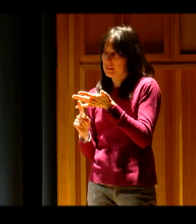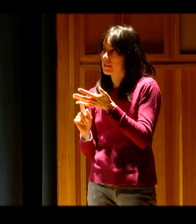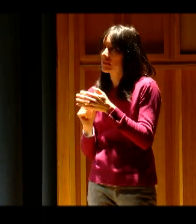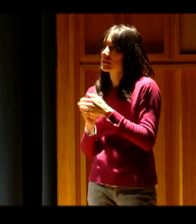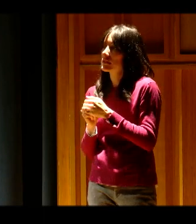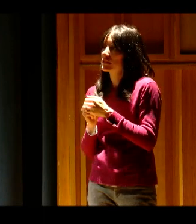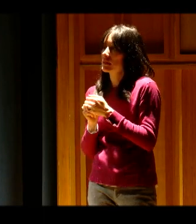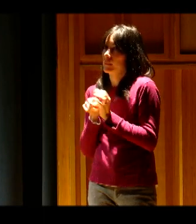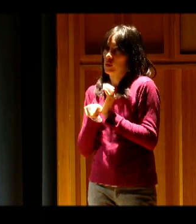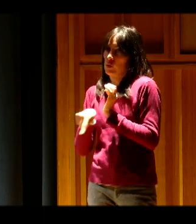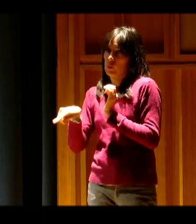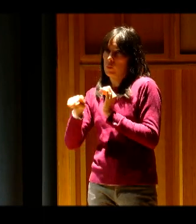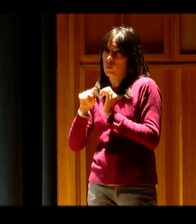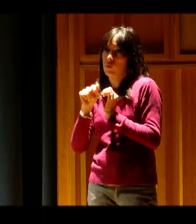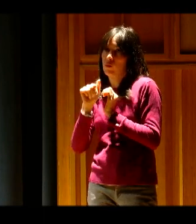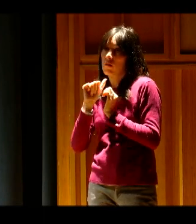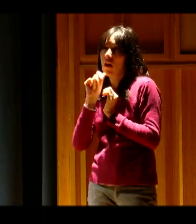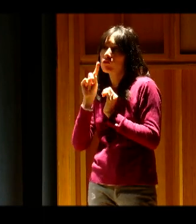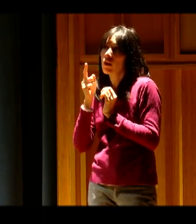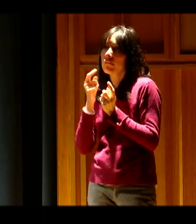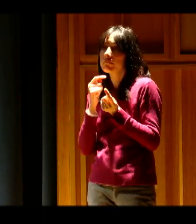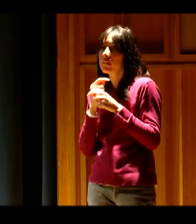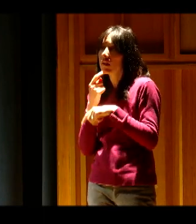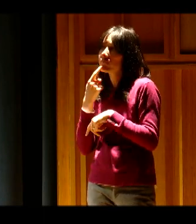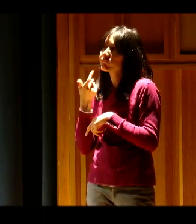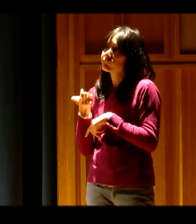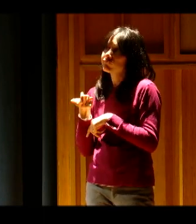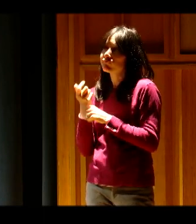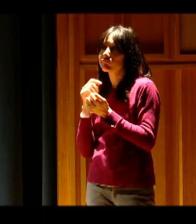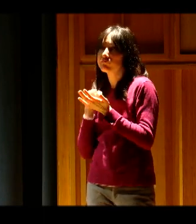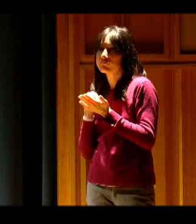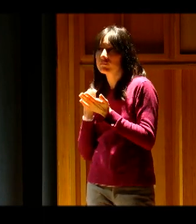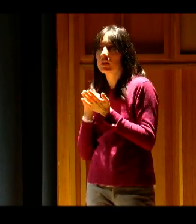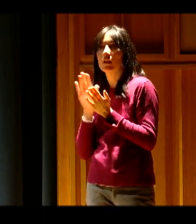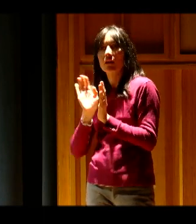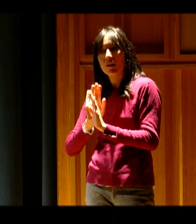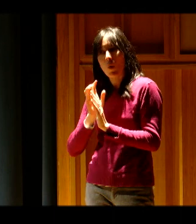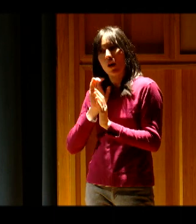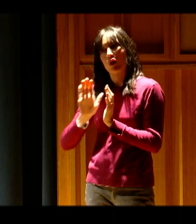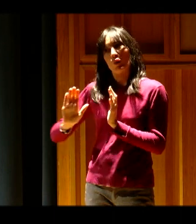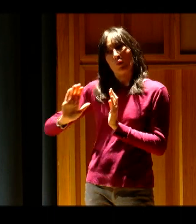We really need you to bring your stories, your interest, your questions.